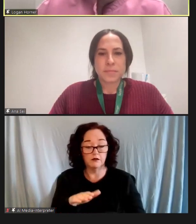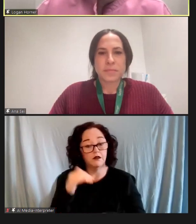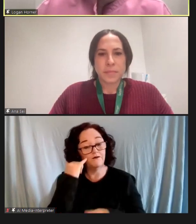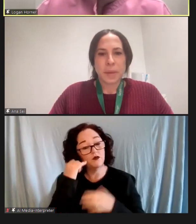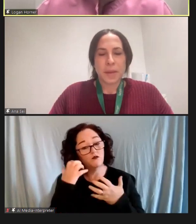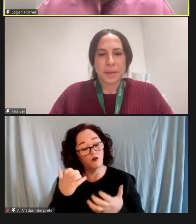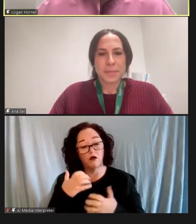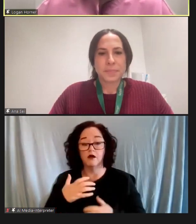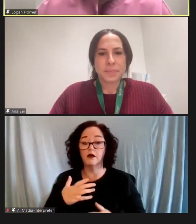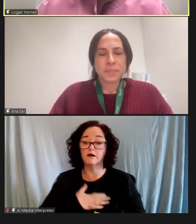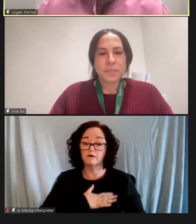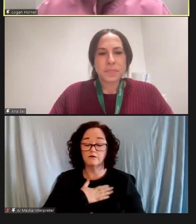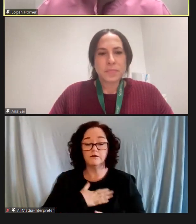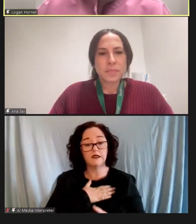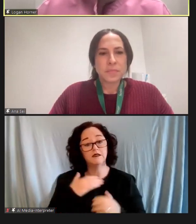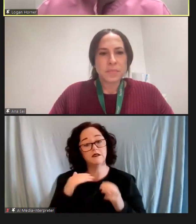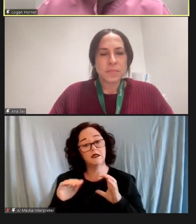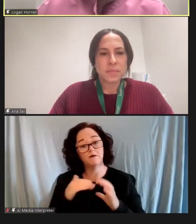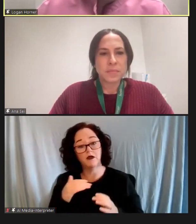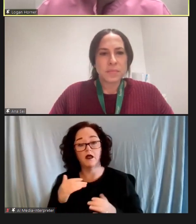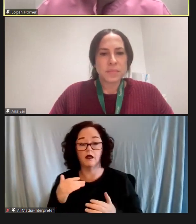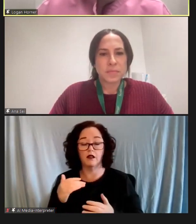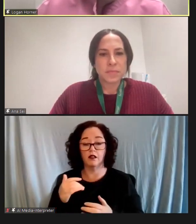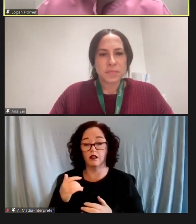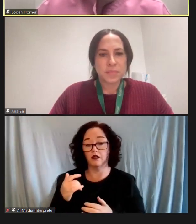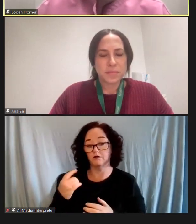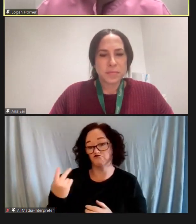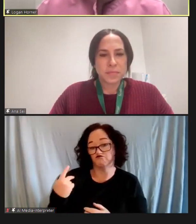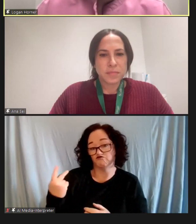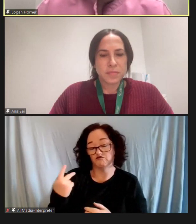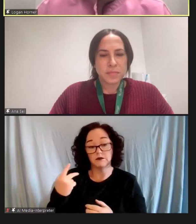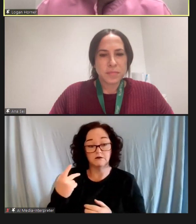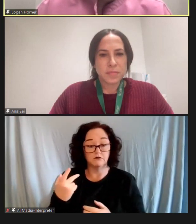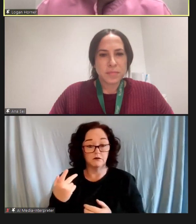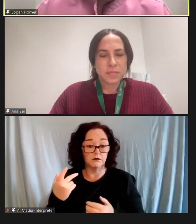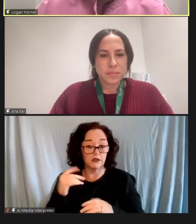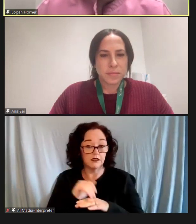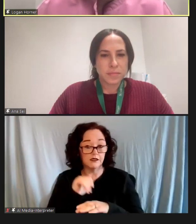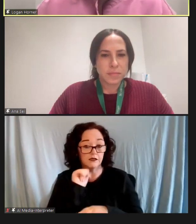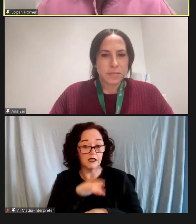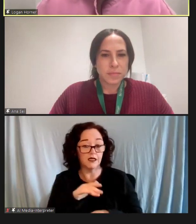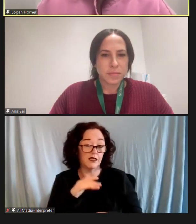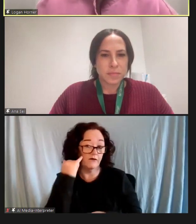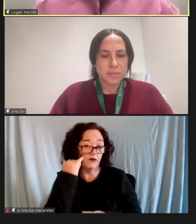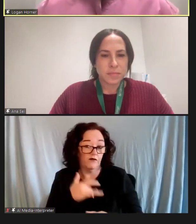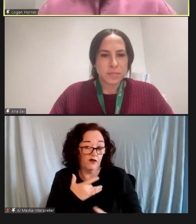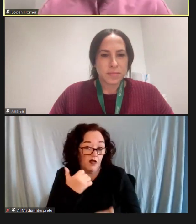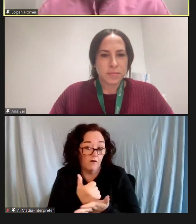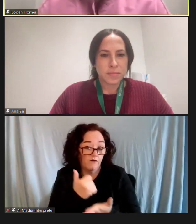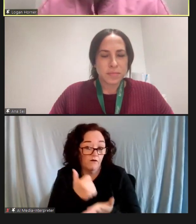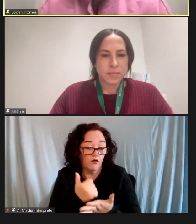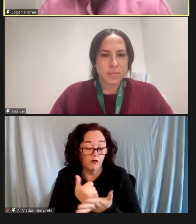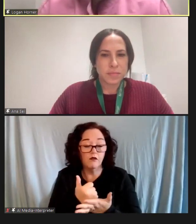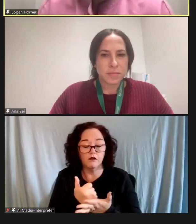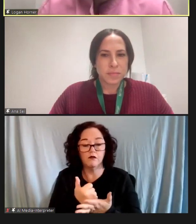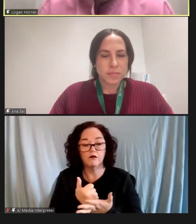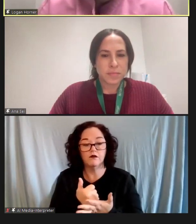so you can have it to use if you think it would be helpful um what we really